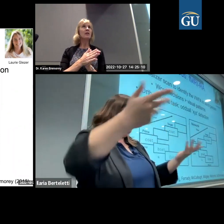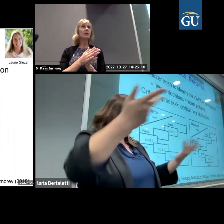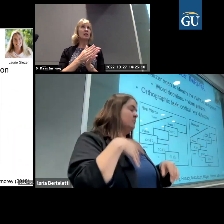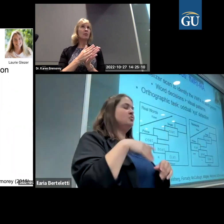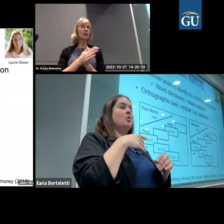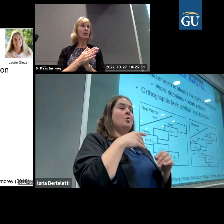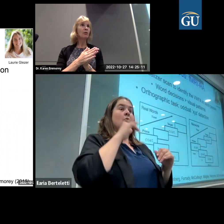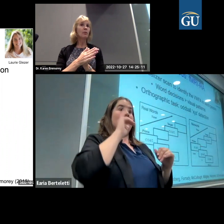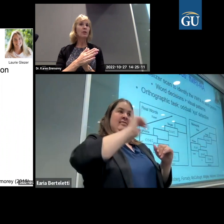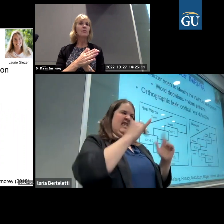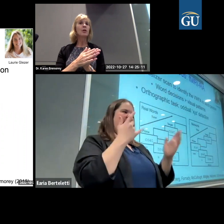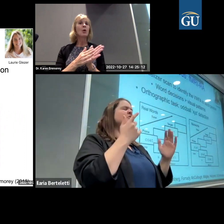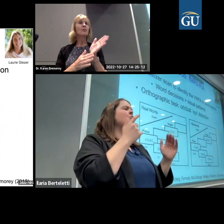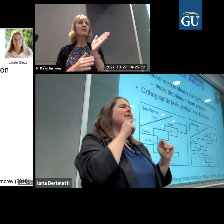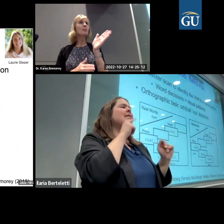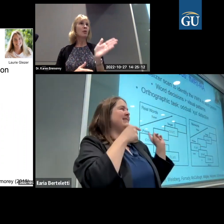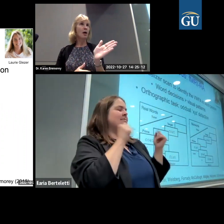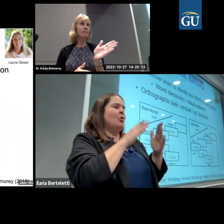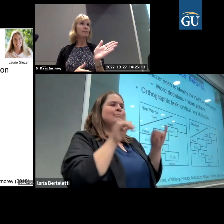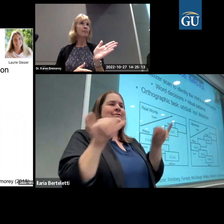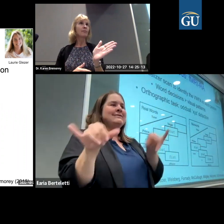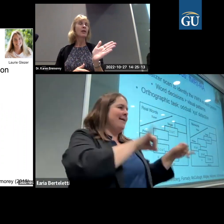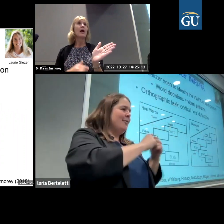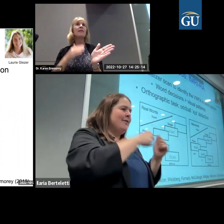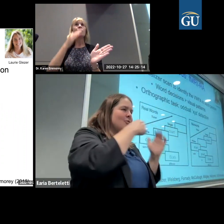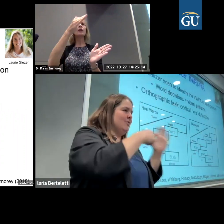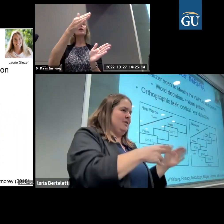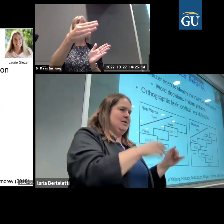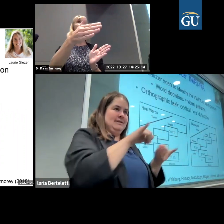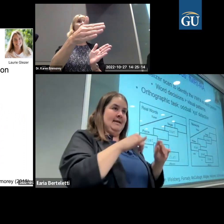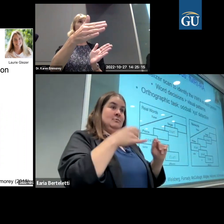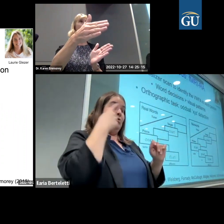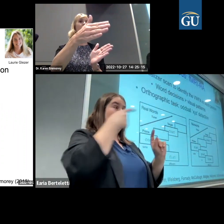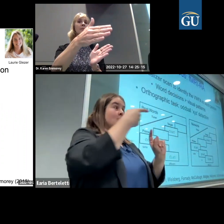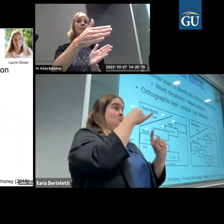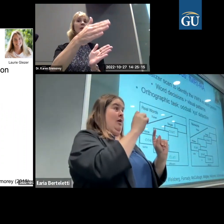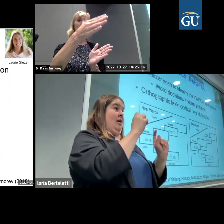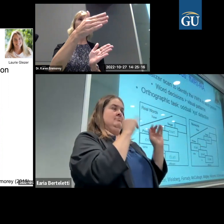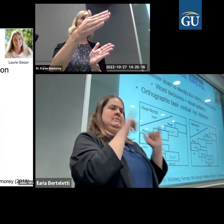one letter different, or completely different words. And then for the non-word, it's the same kind of thing. It's like everything is in on work.